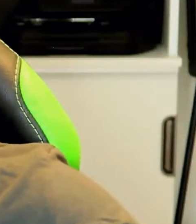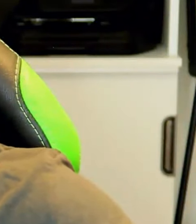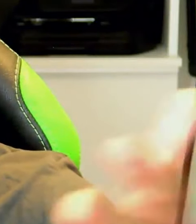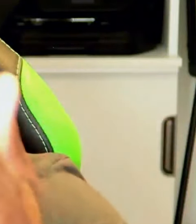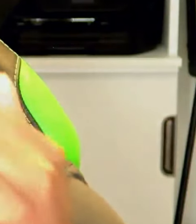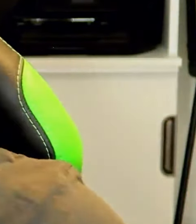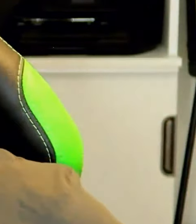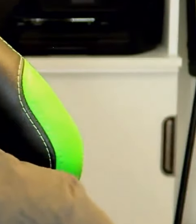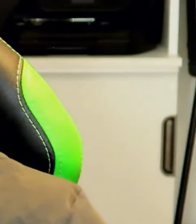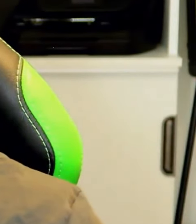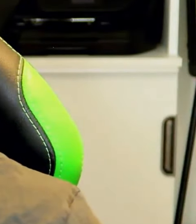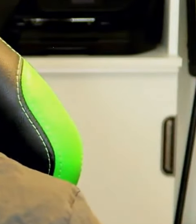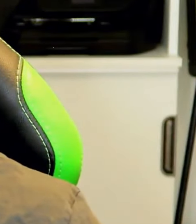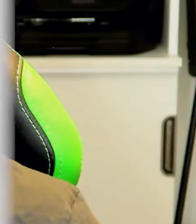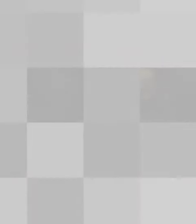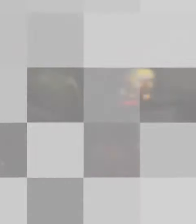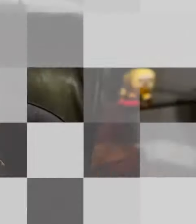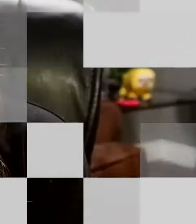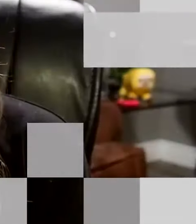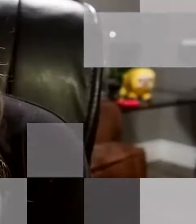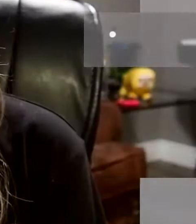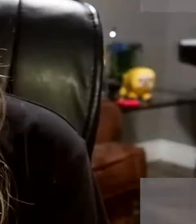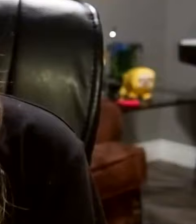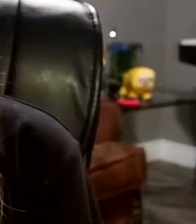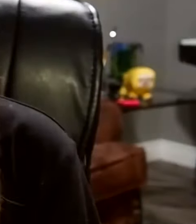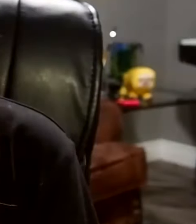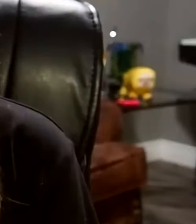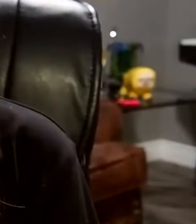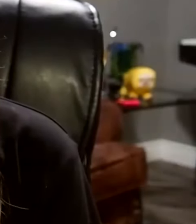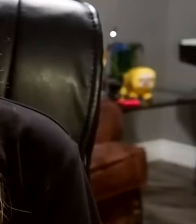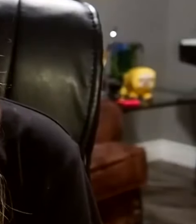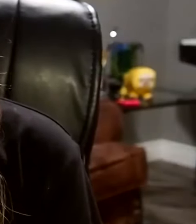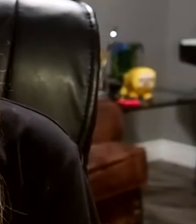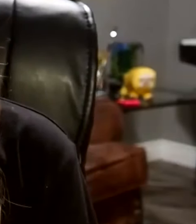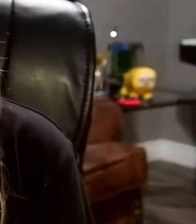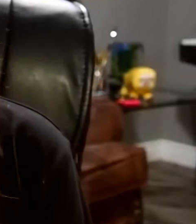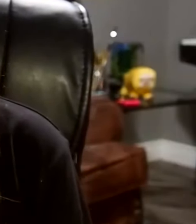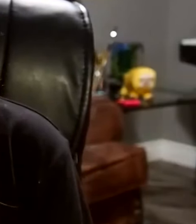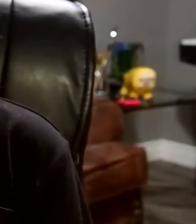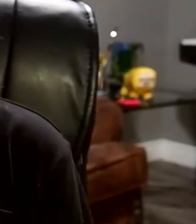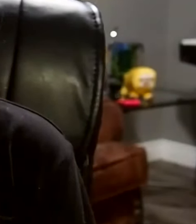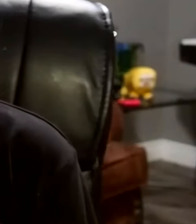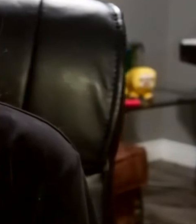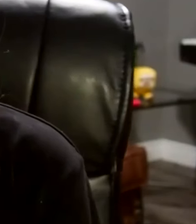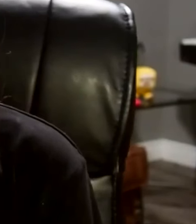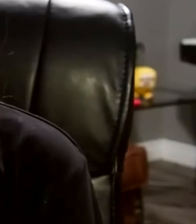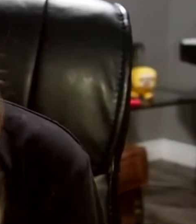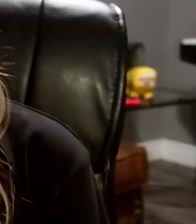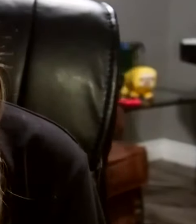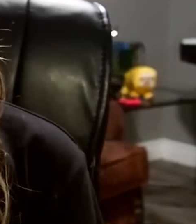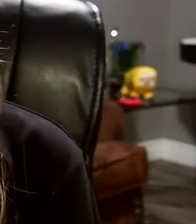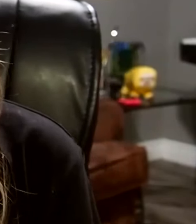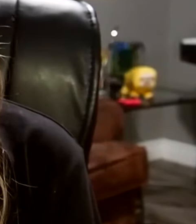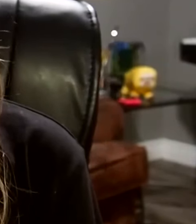BUT HERE ARE SOME MORE STORIES FROM A FEW CREATORS AND FRIENDS AROUND THE WORLD.